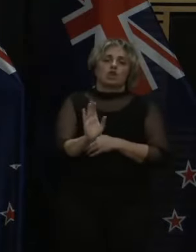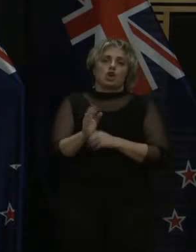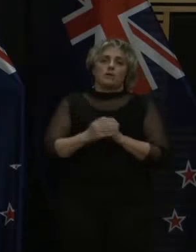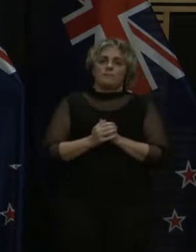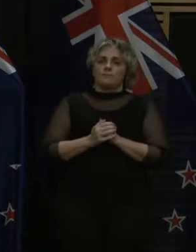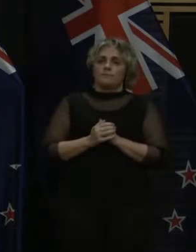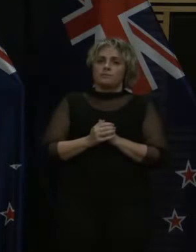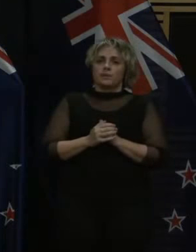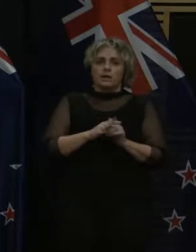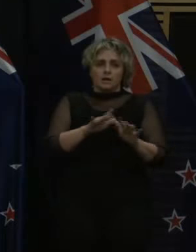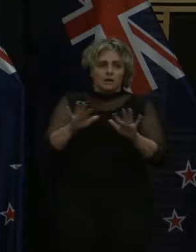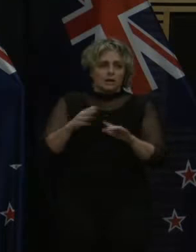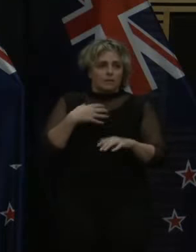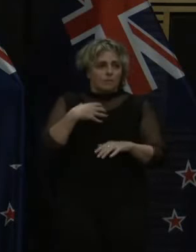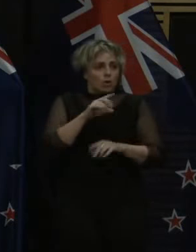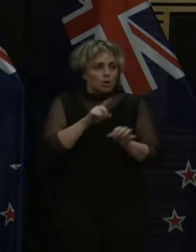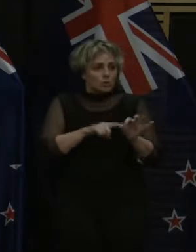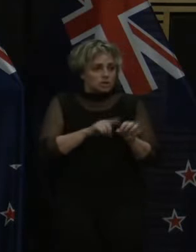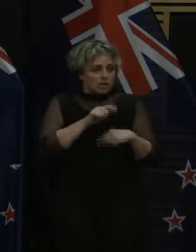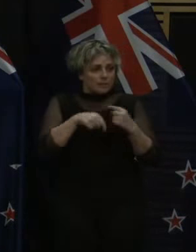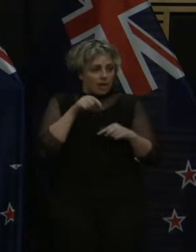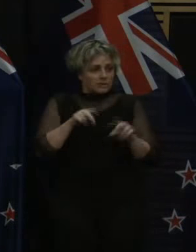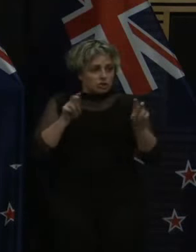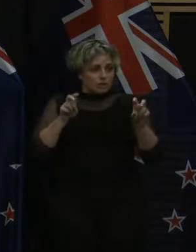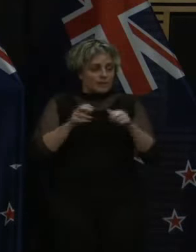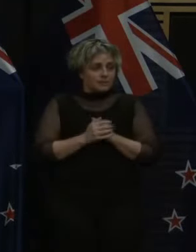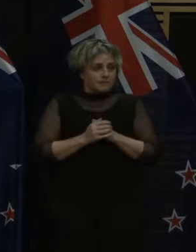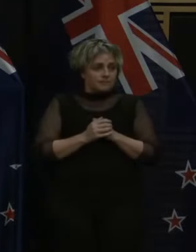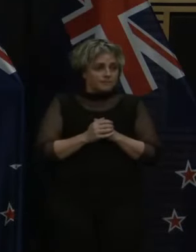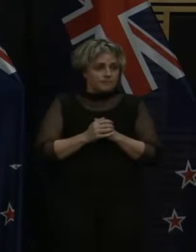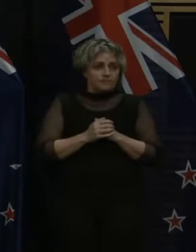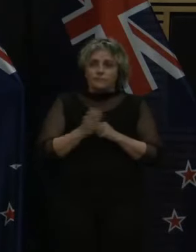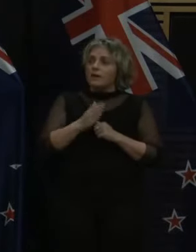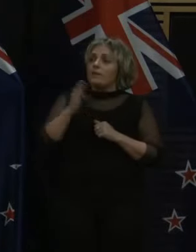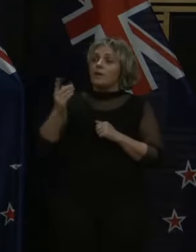Using vaccine certificate for people to access public housin, no.